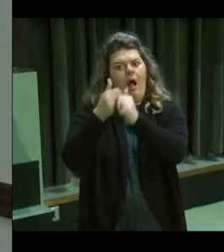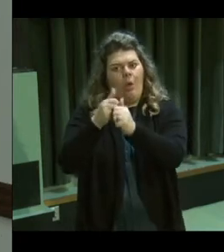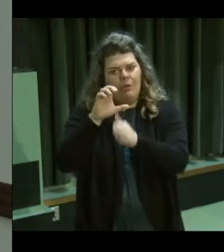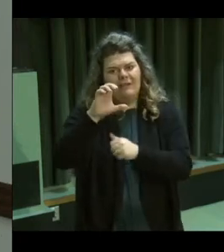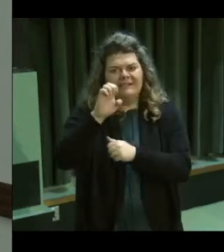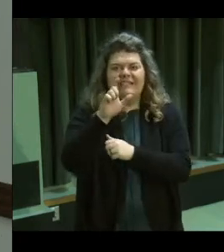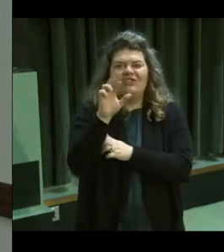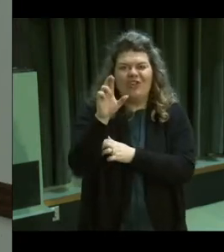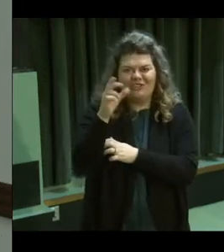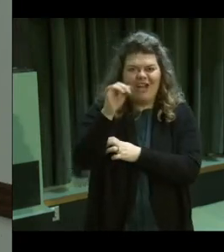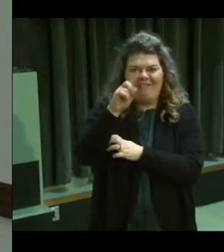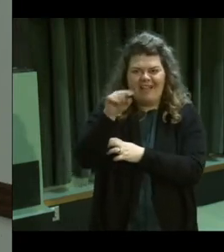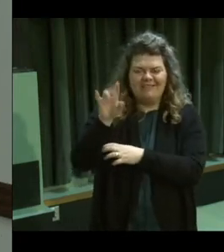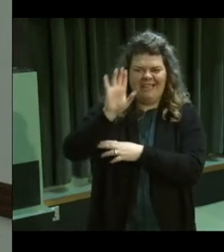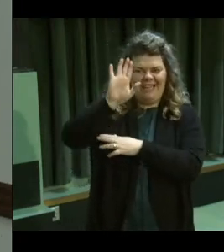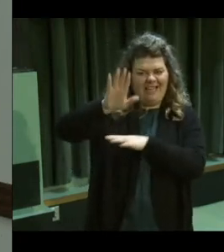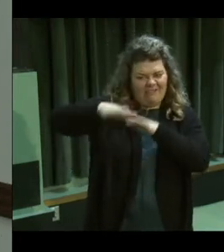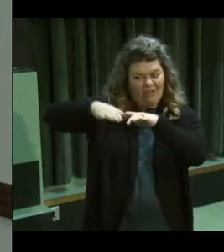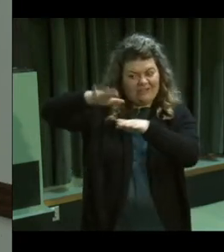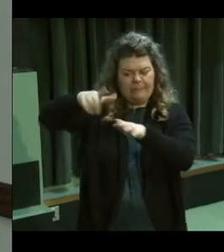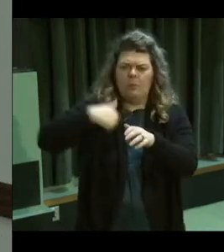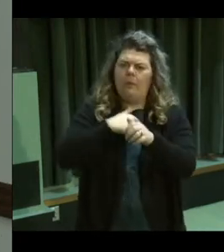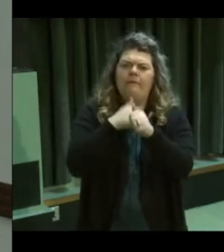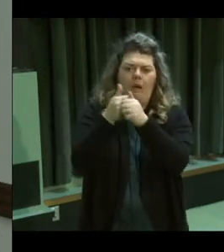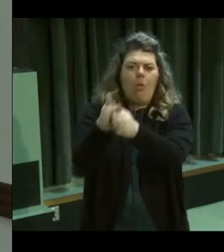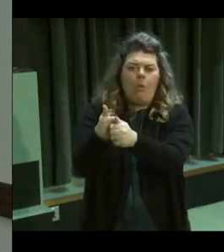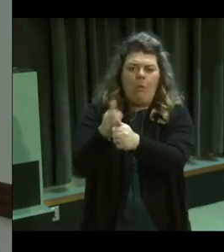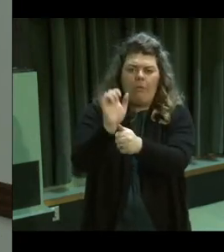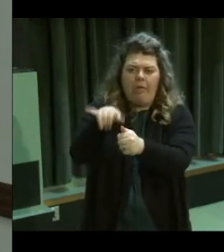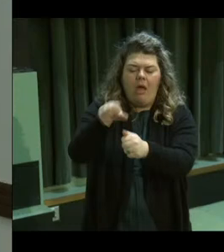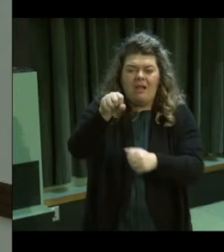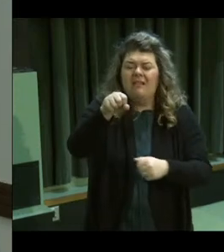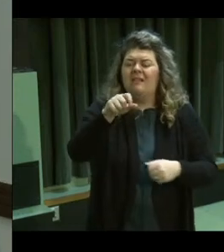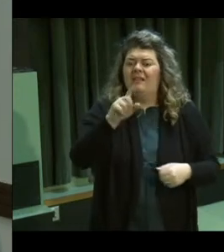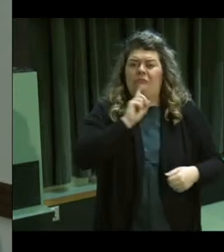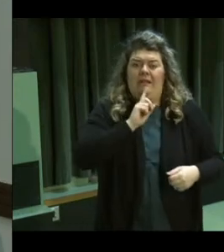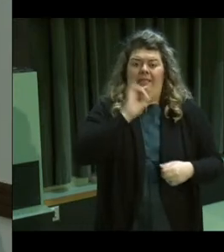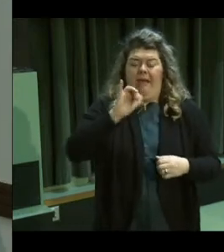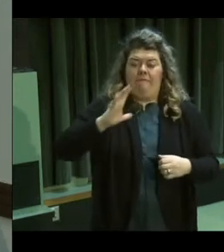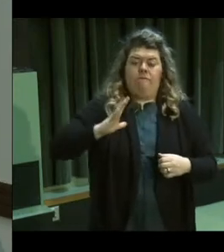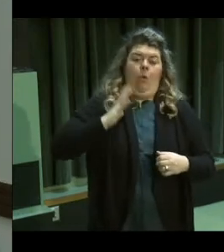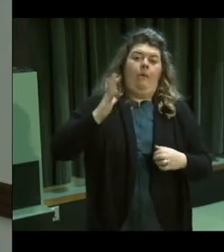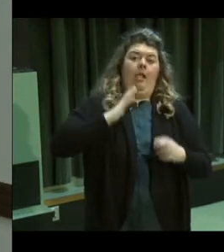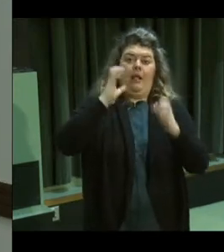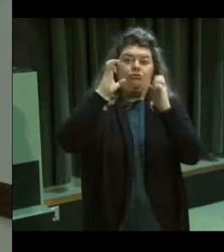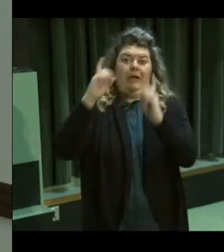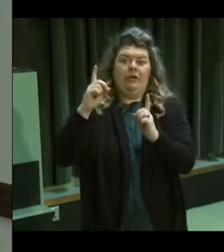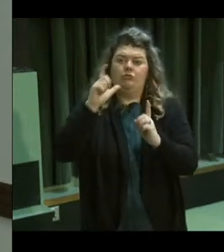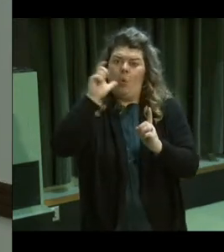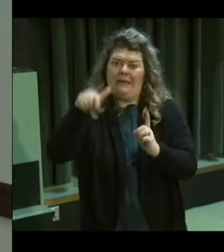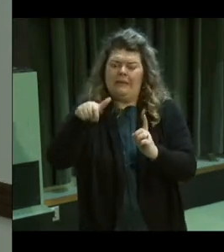footsteps of Cesar Chavez in